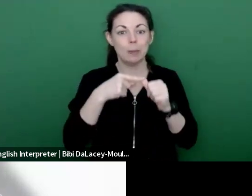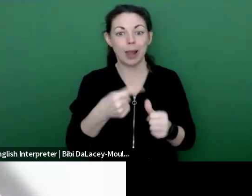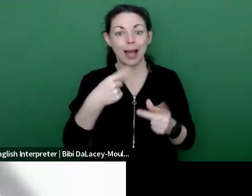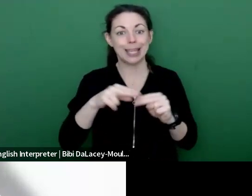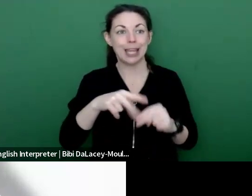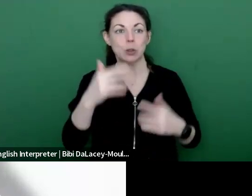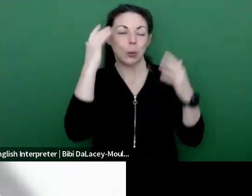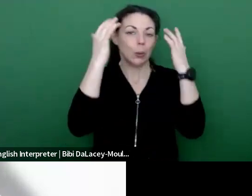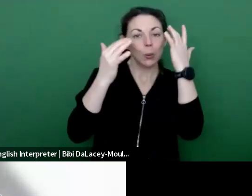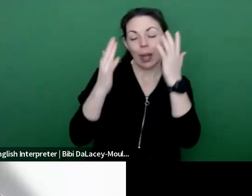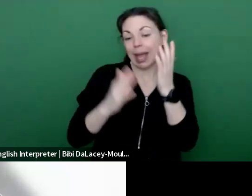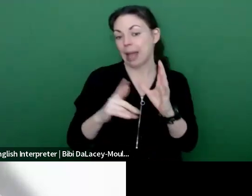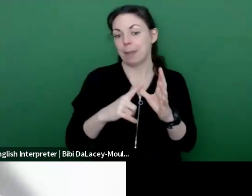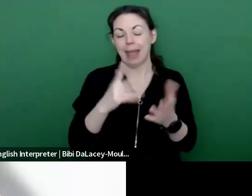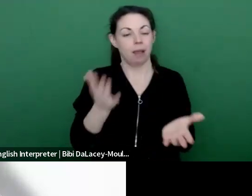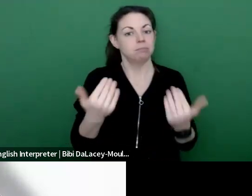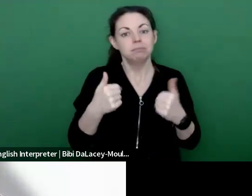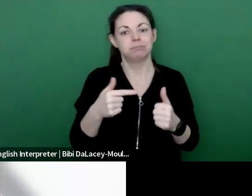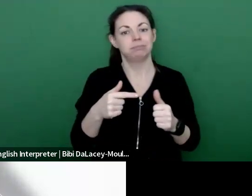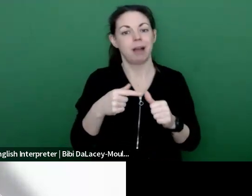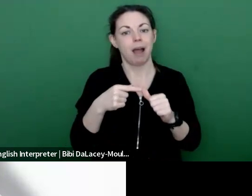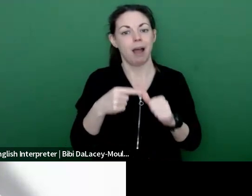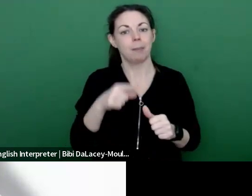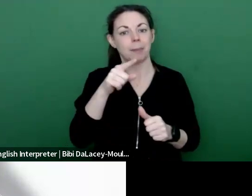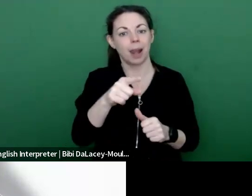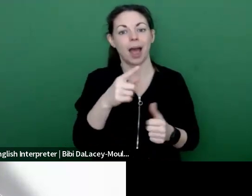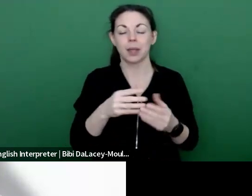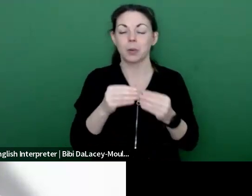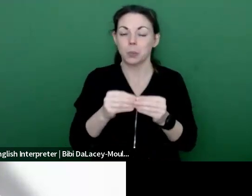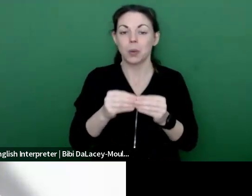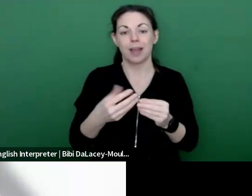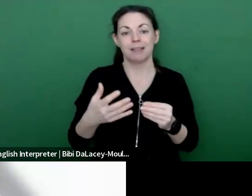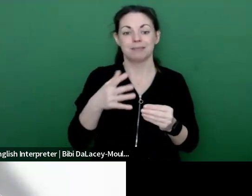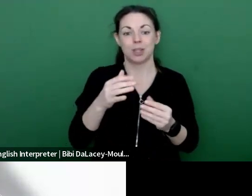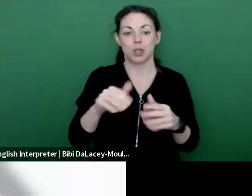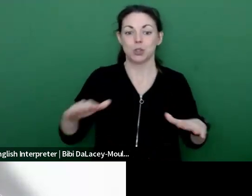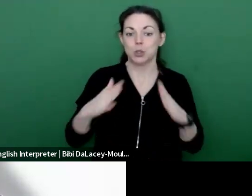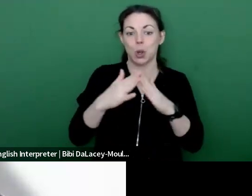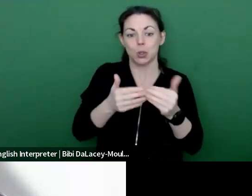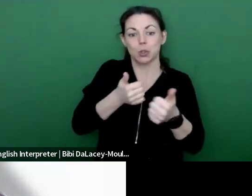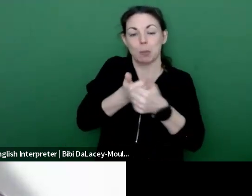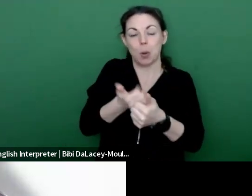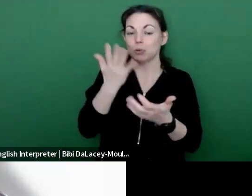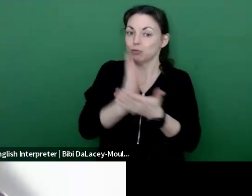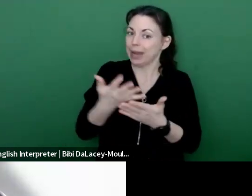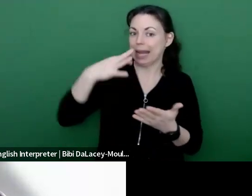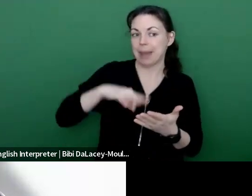our members have gone through the, the scholarship process and really benefited from the support of Snowdon. And obviously we continue to benefit from that support